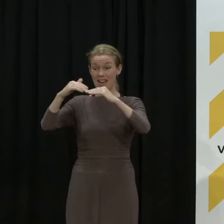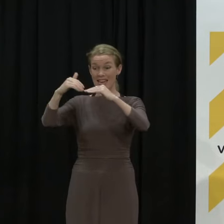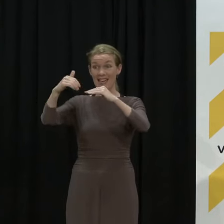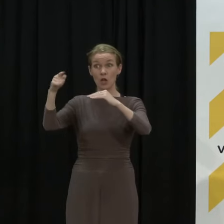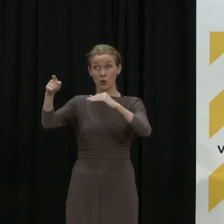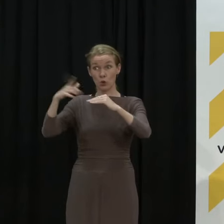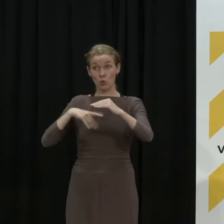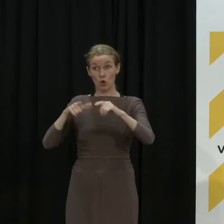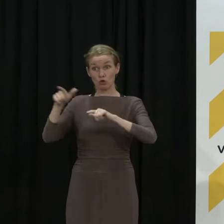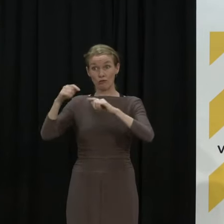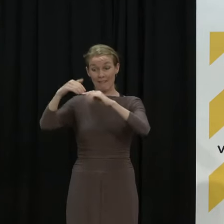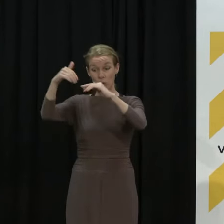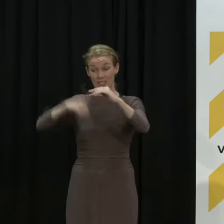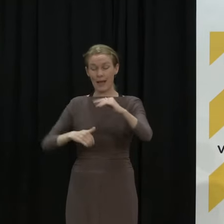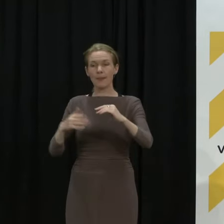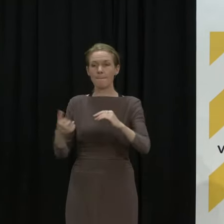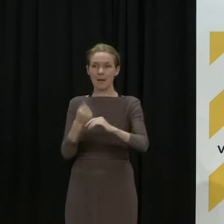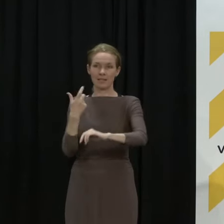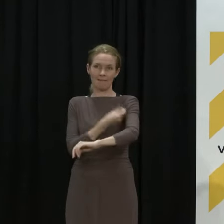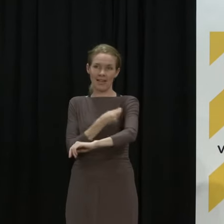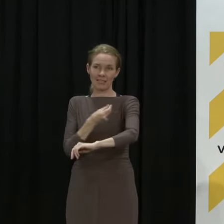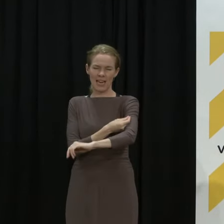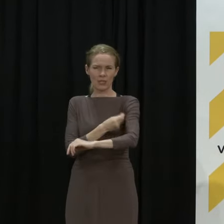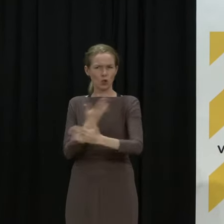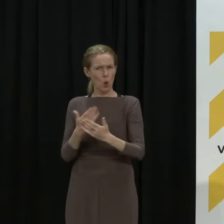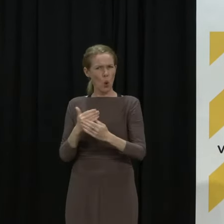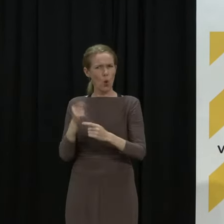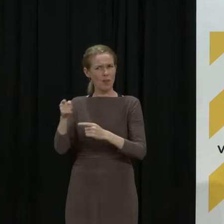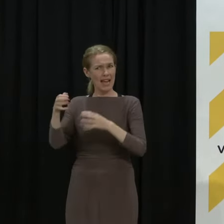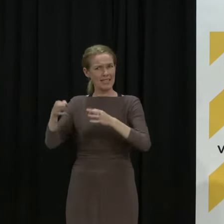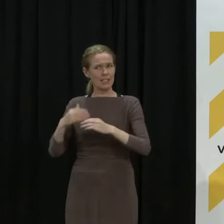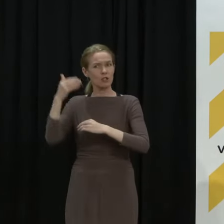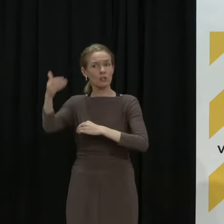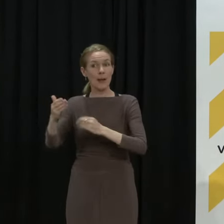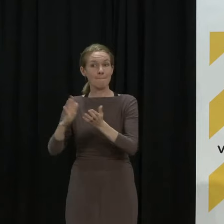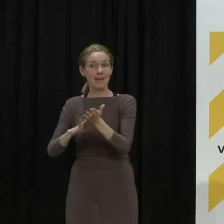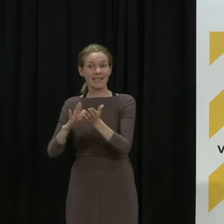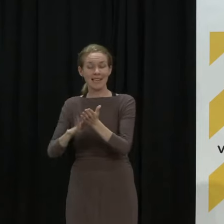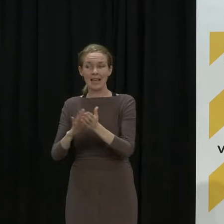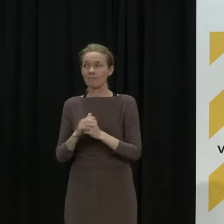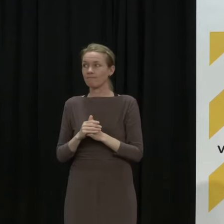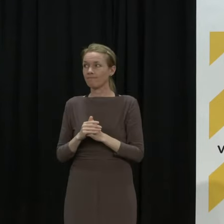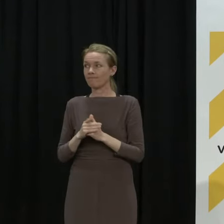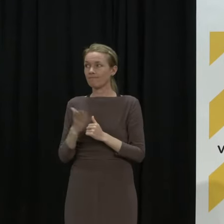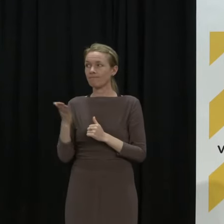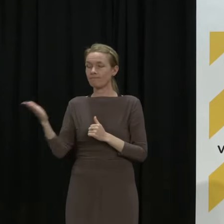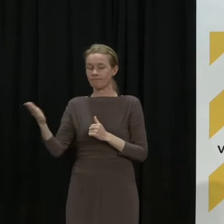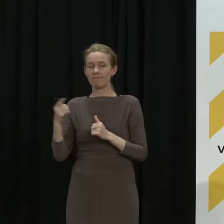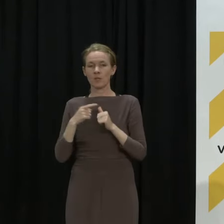travelling over the boundaries, and for teachers and other